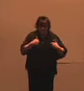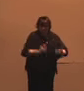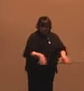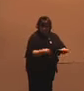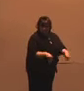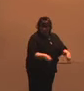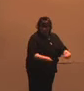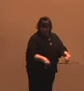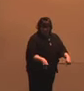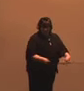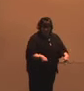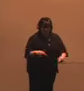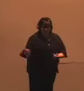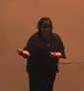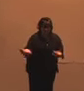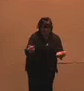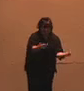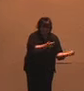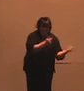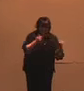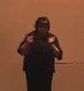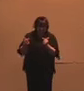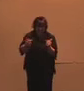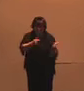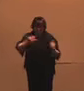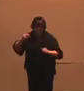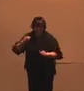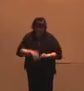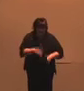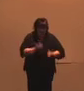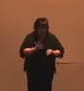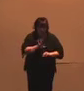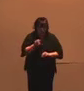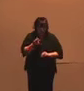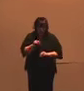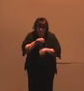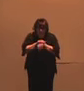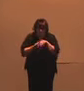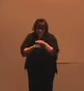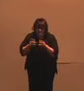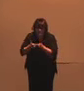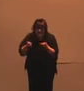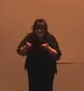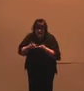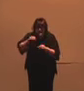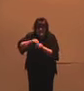And finally, she found her own comfortable space in this chaos to sleep.